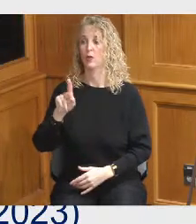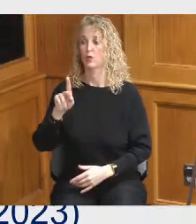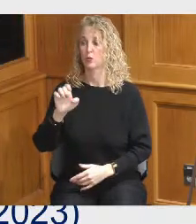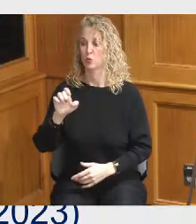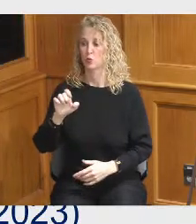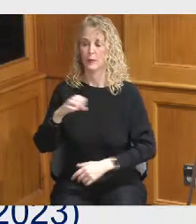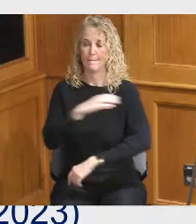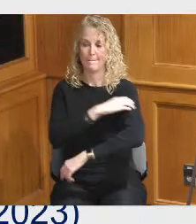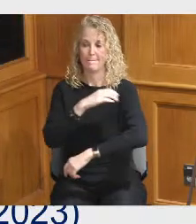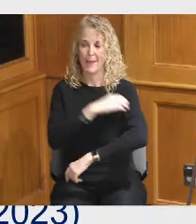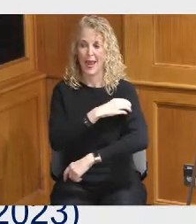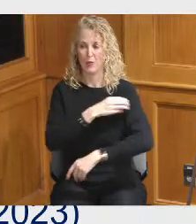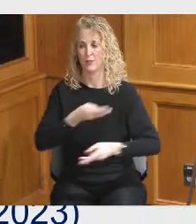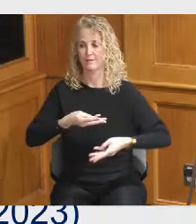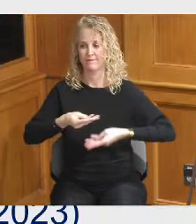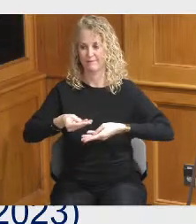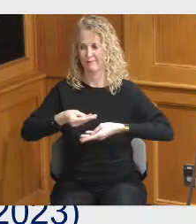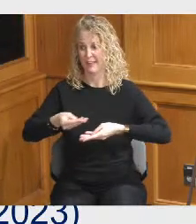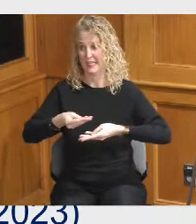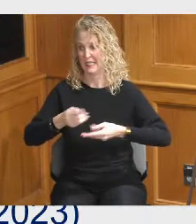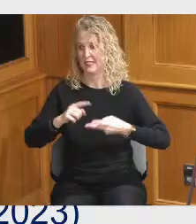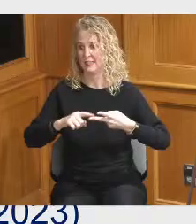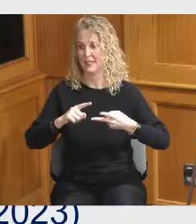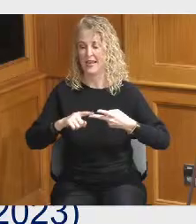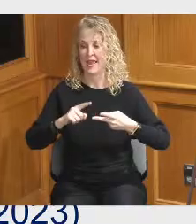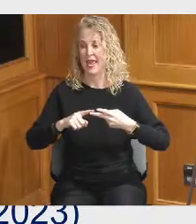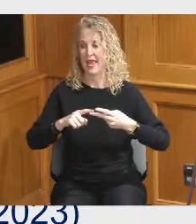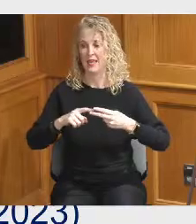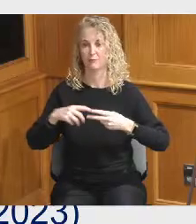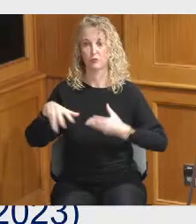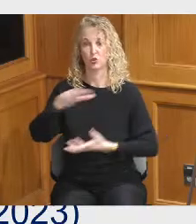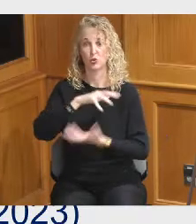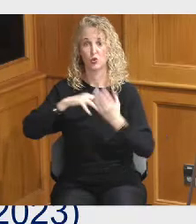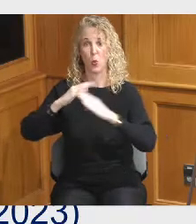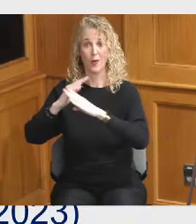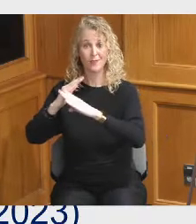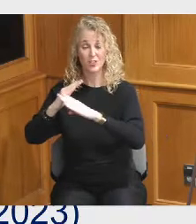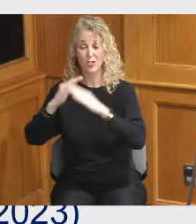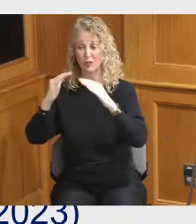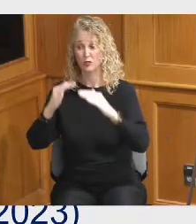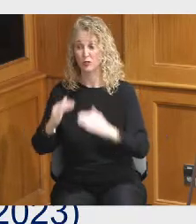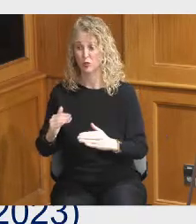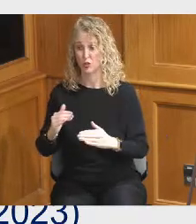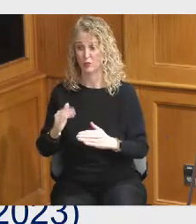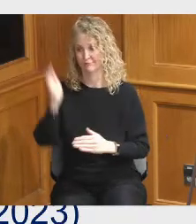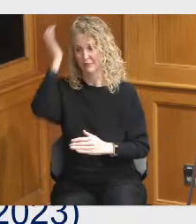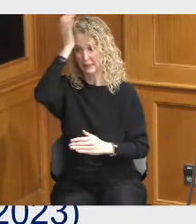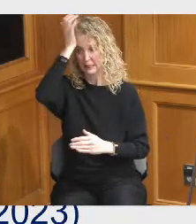shelter building the dumpster and Equipment storage building is due to be complete in May